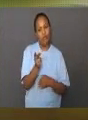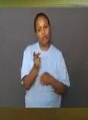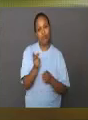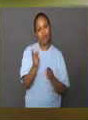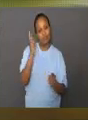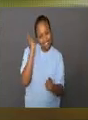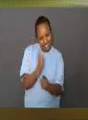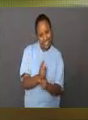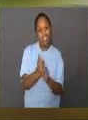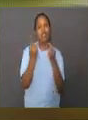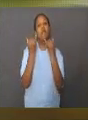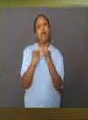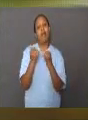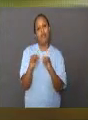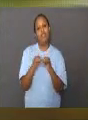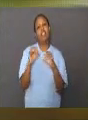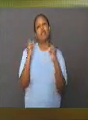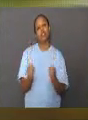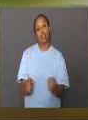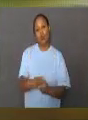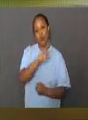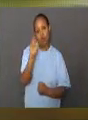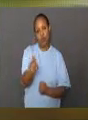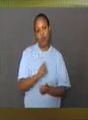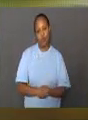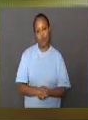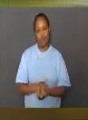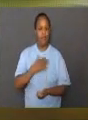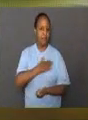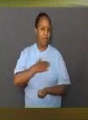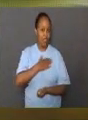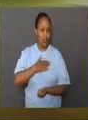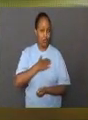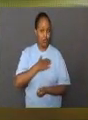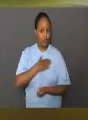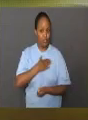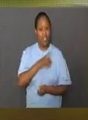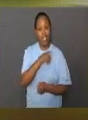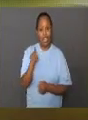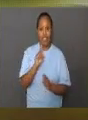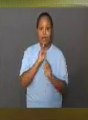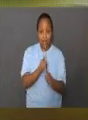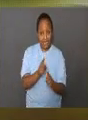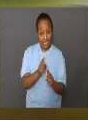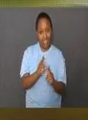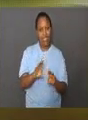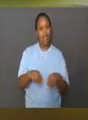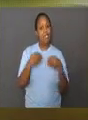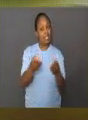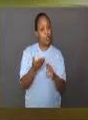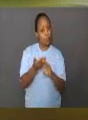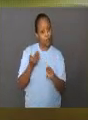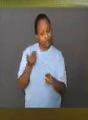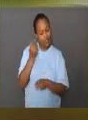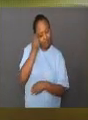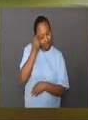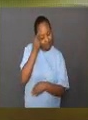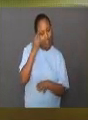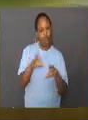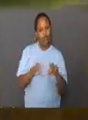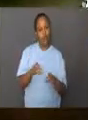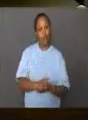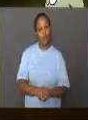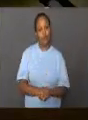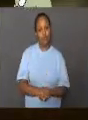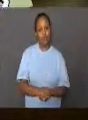between these two people please consider your answers carefully before writing them down